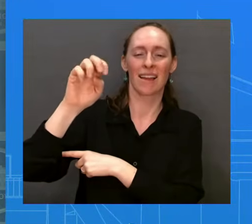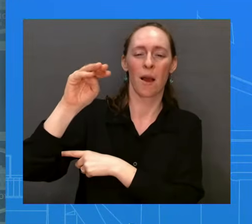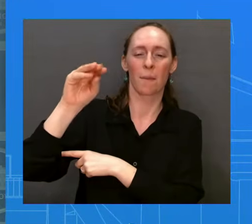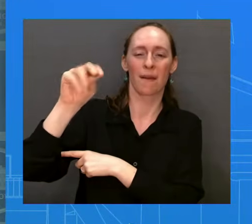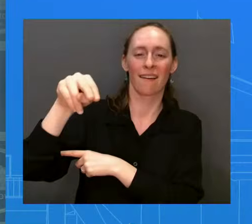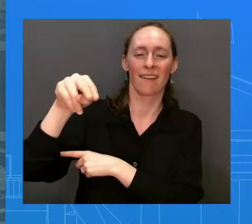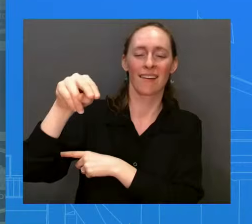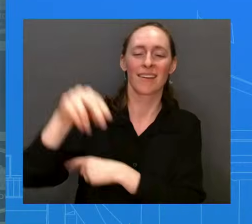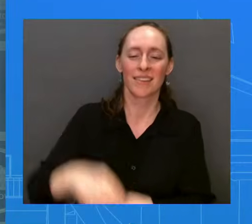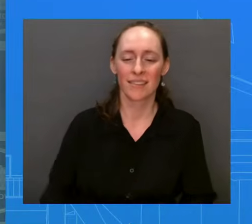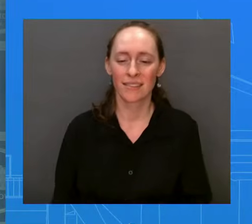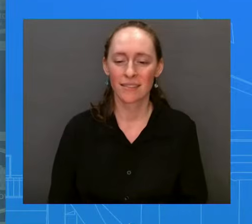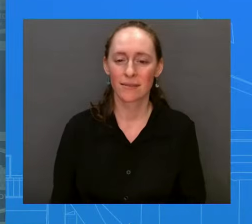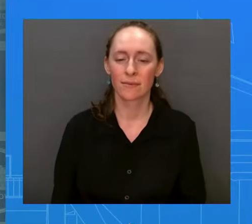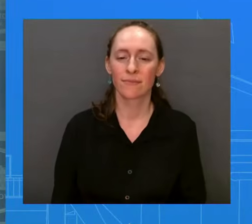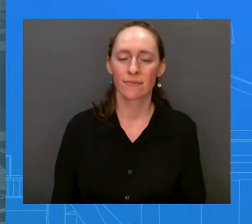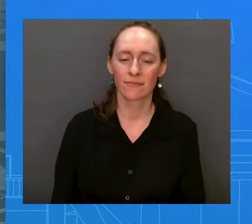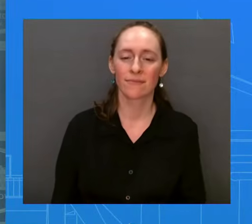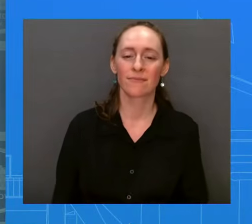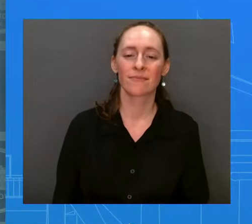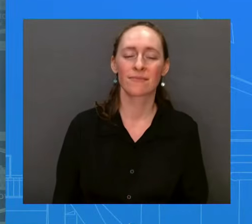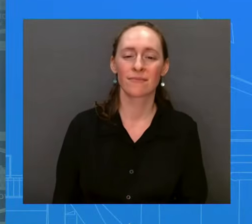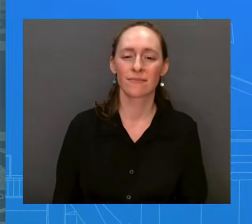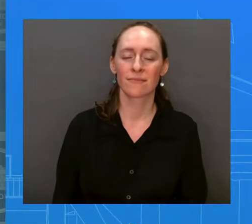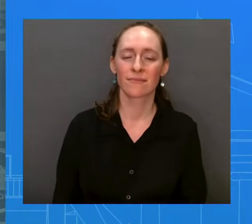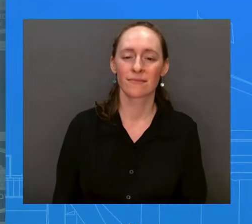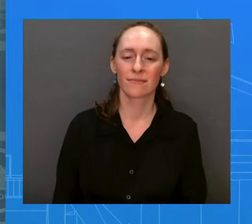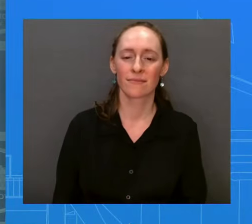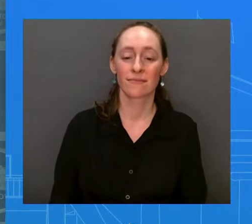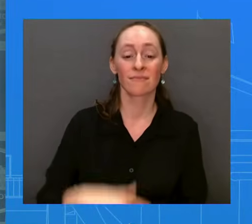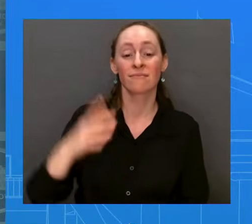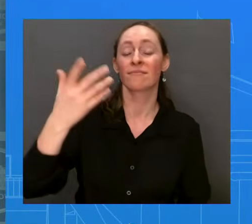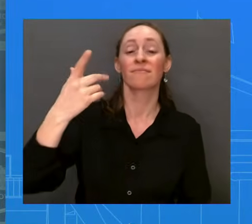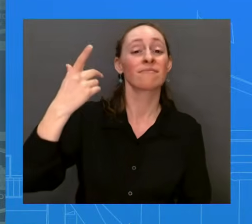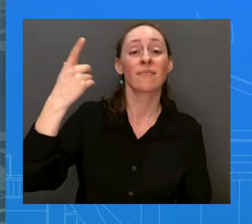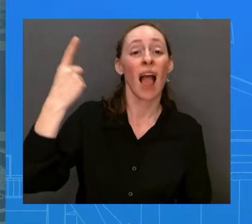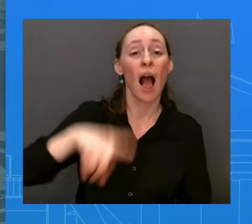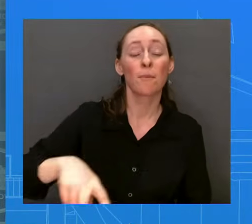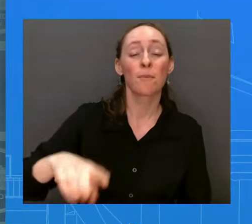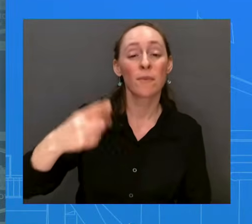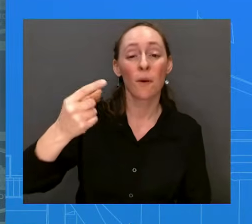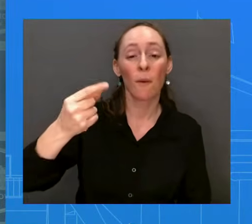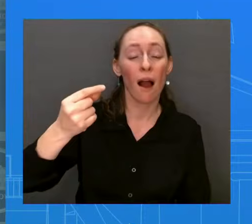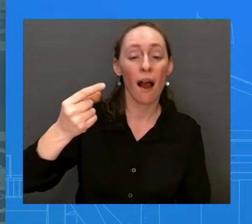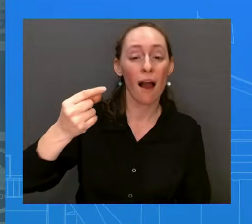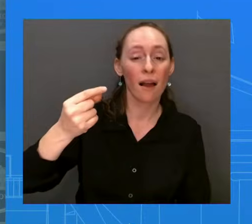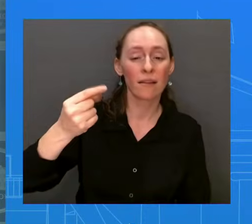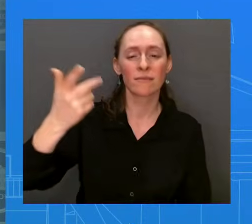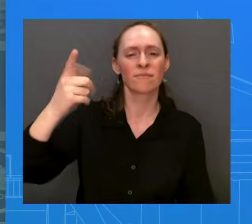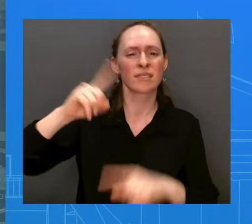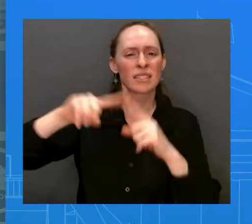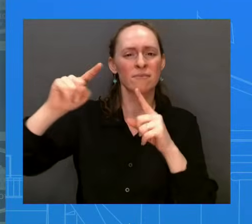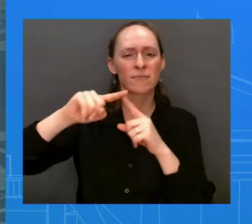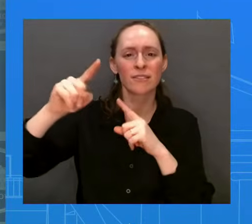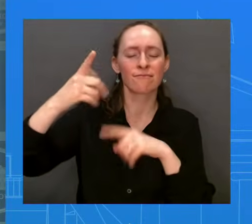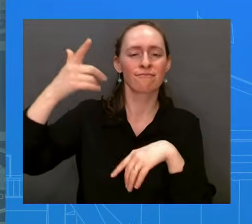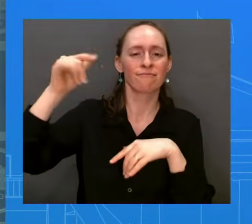So combat pilots were seeing these things. And it was -- and there was a potential impact to the safety of flight of our pilots.